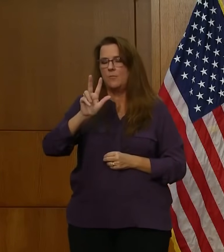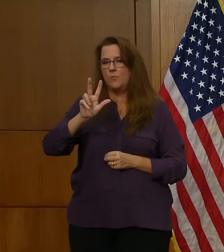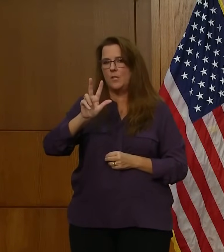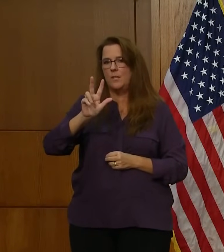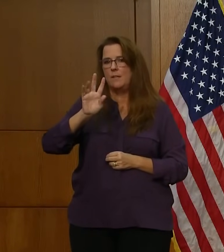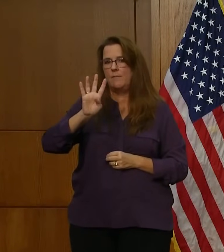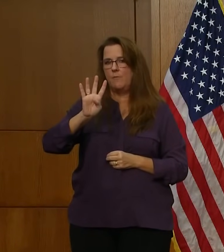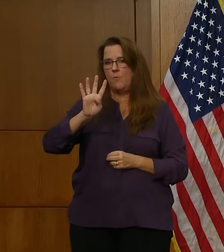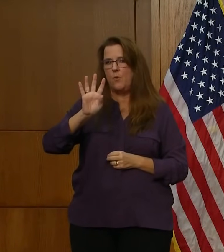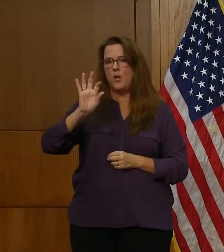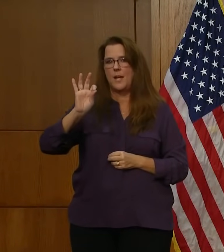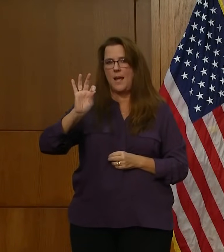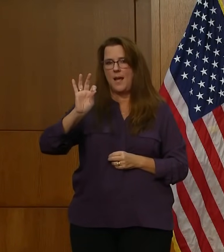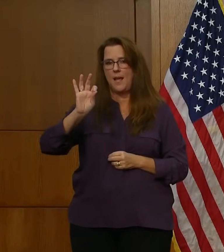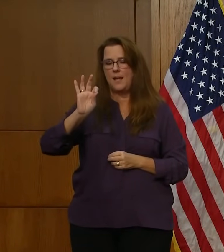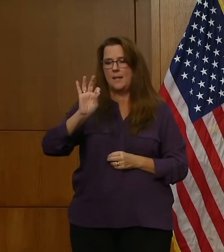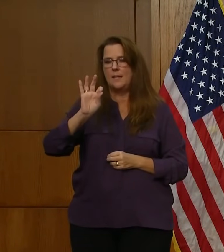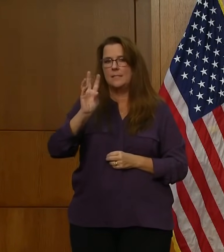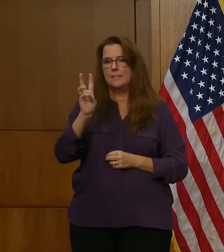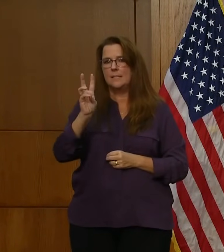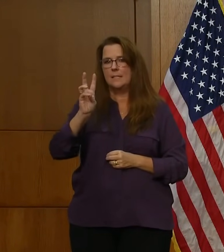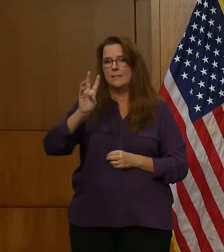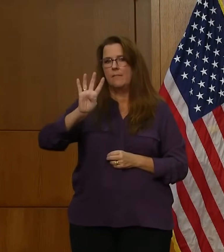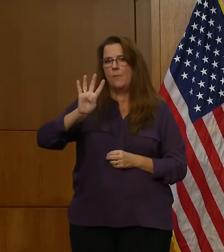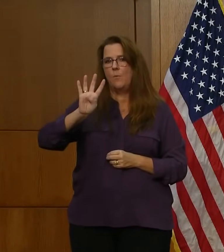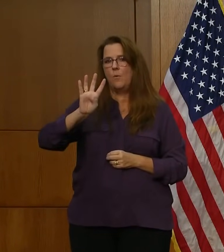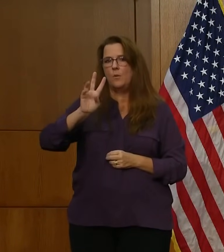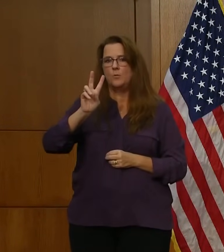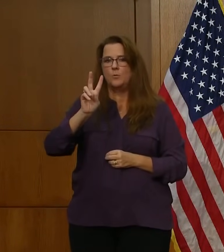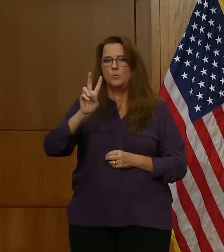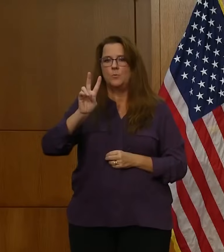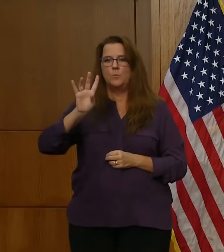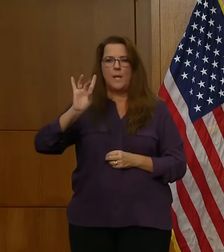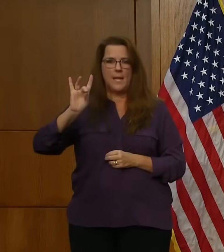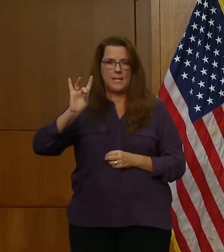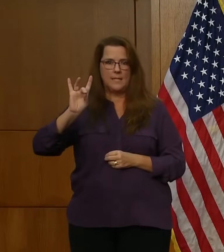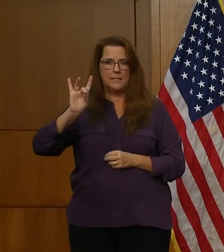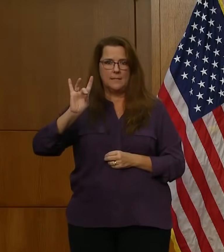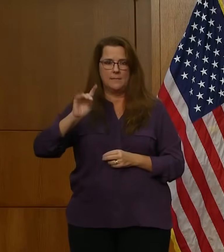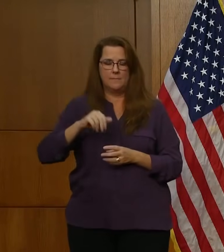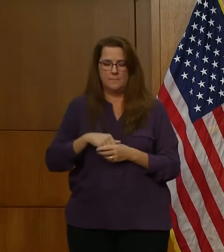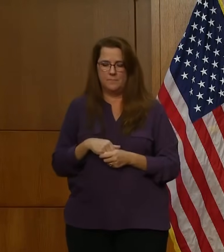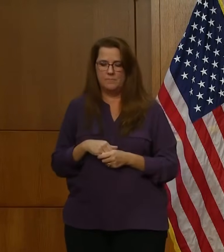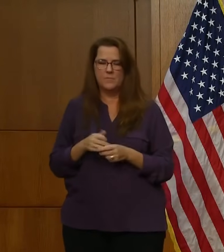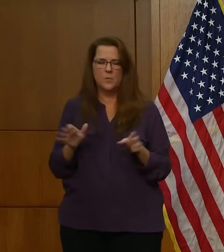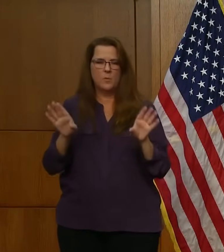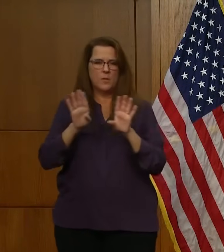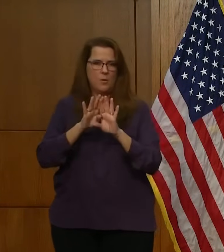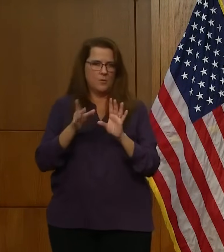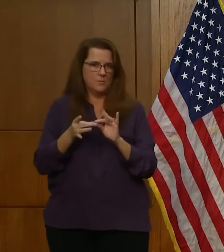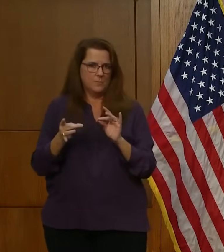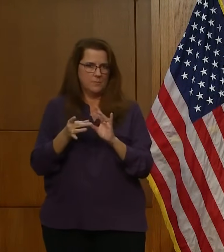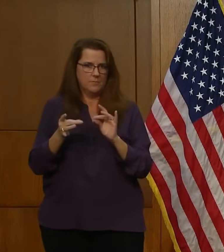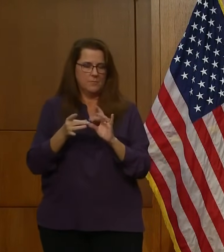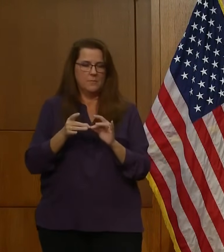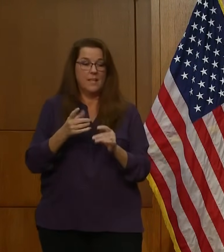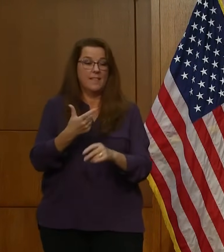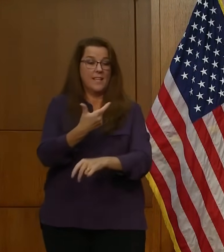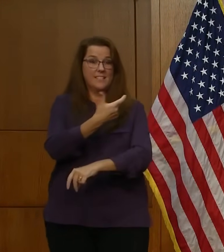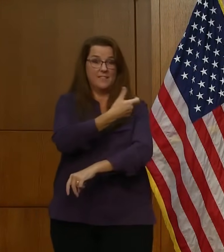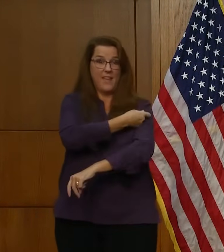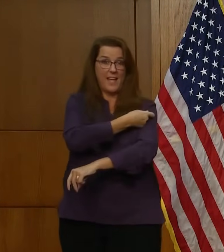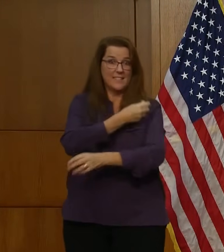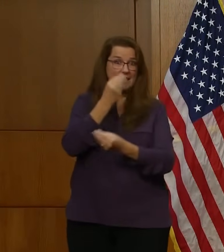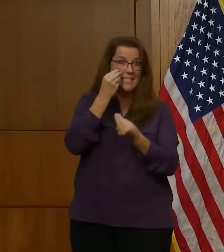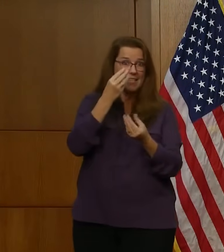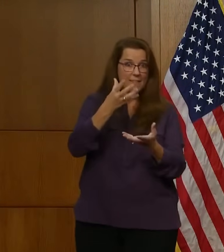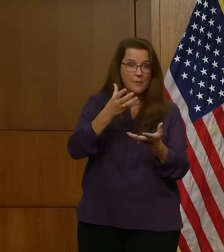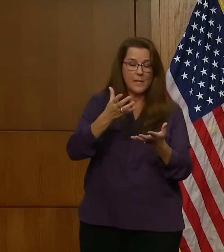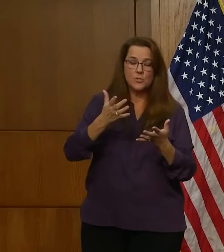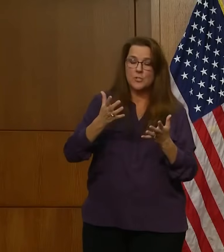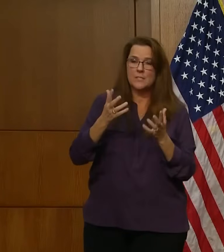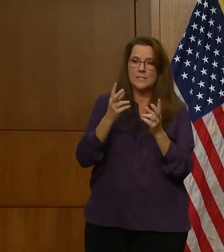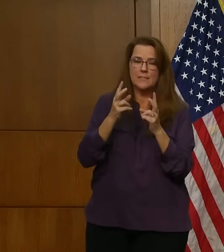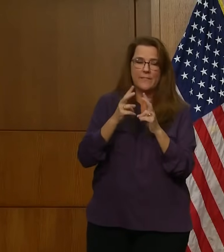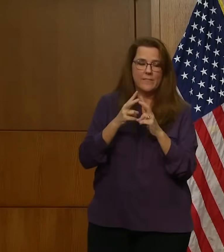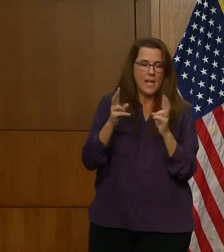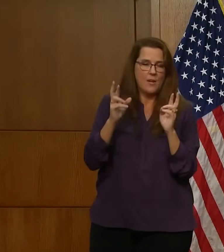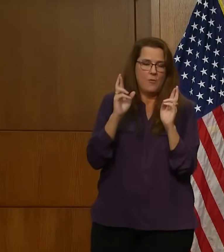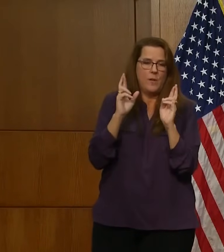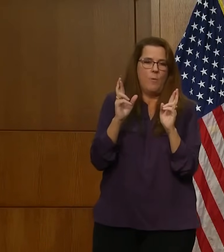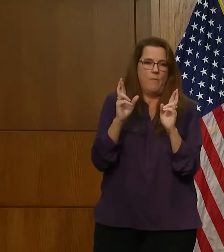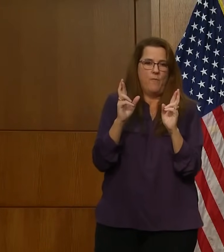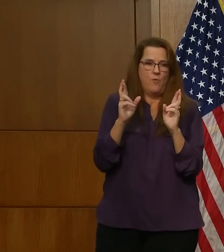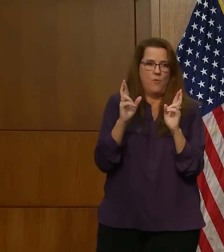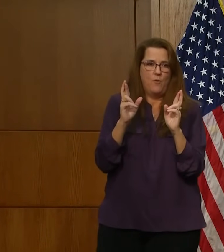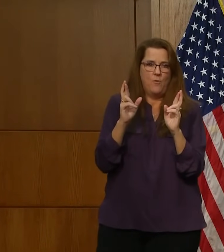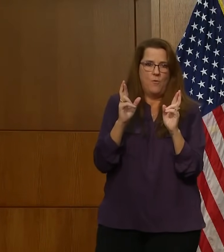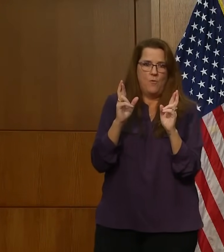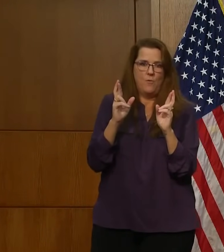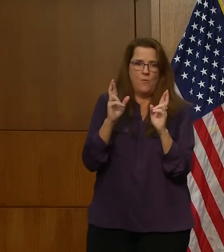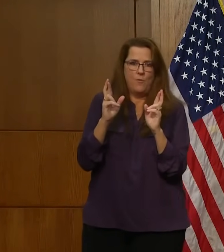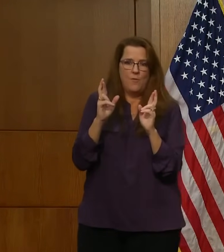REPEAT THAT IT'S 877. 3496428